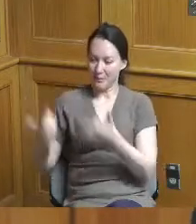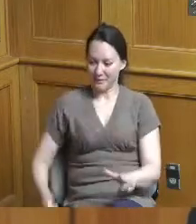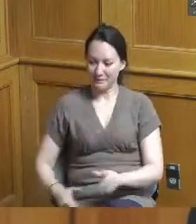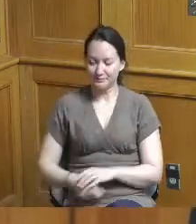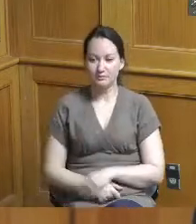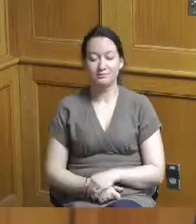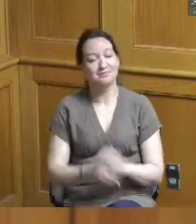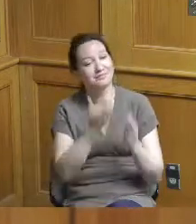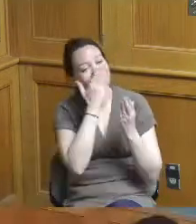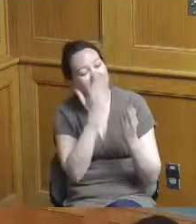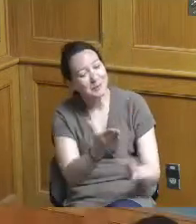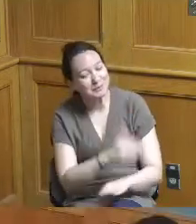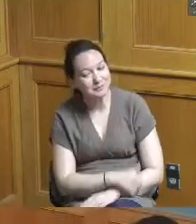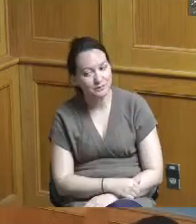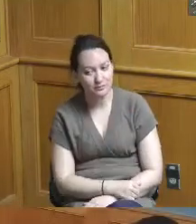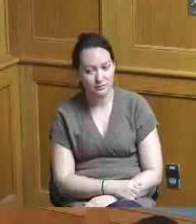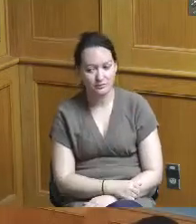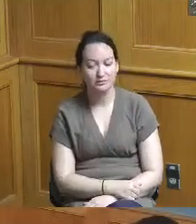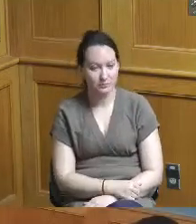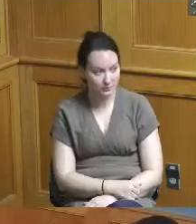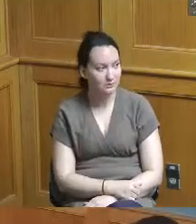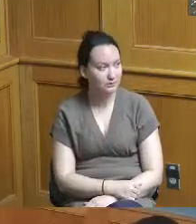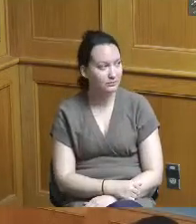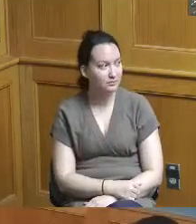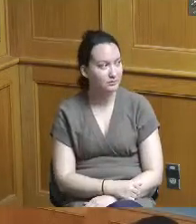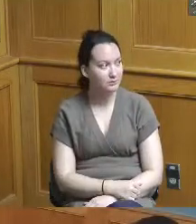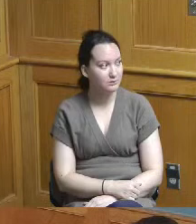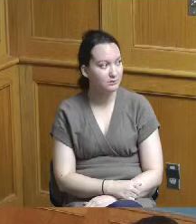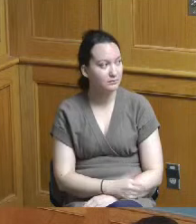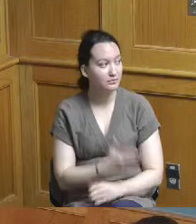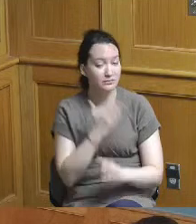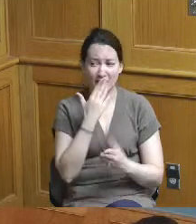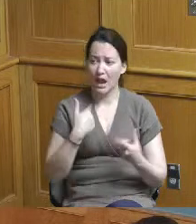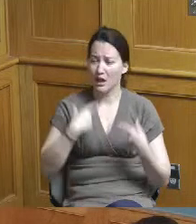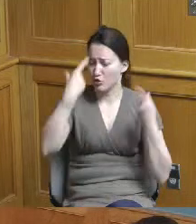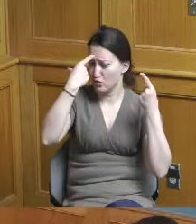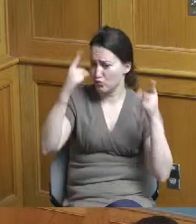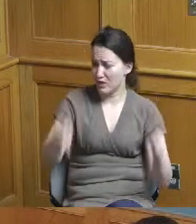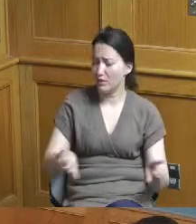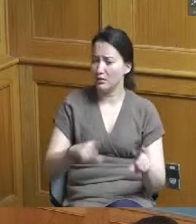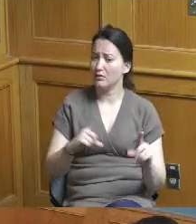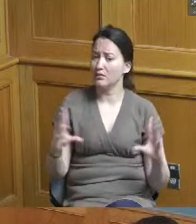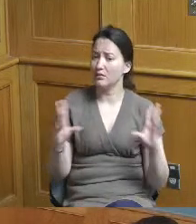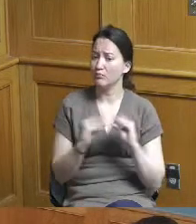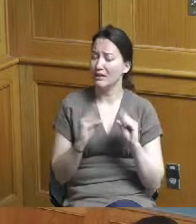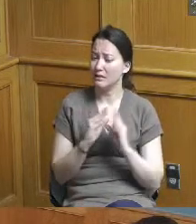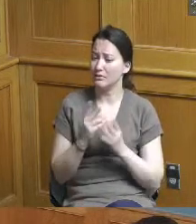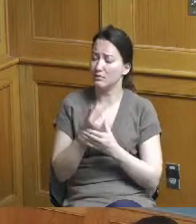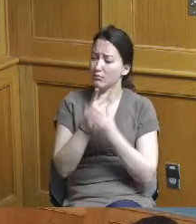thank you thank you and I'm also in agreement with the joint meetings but of course before we have